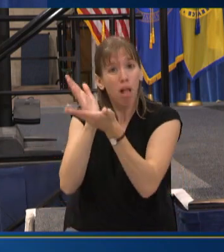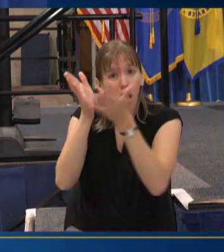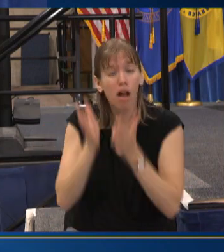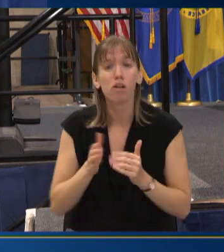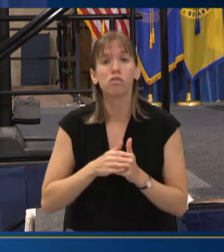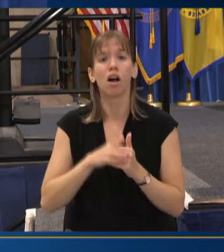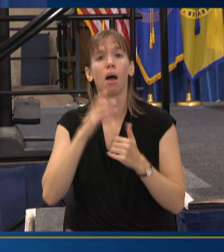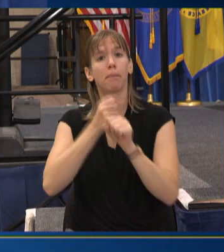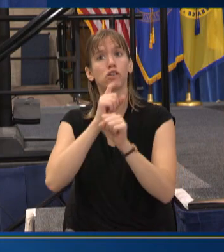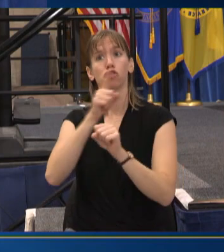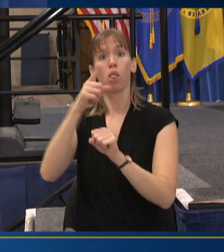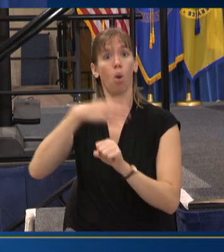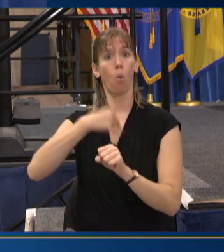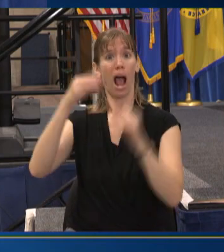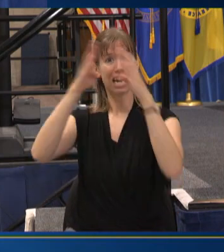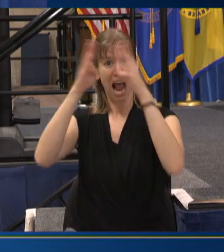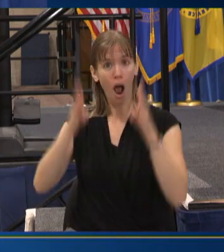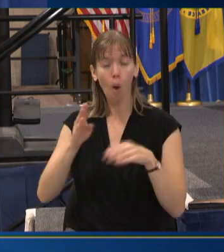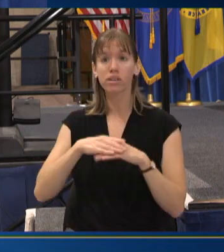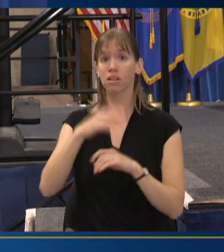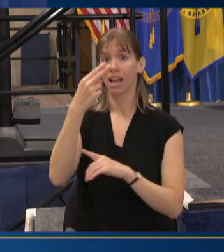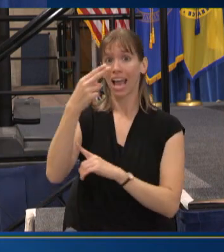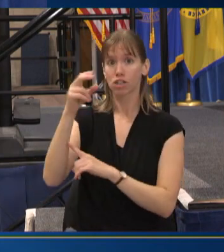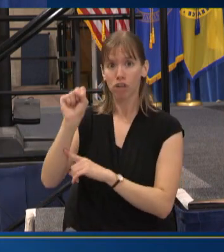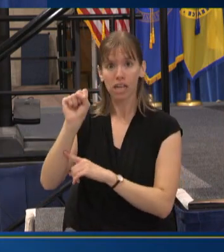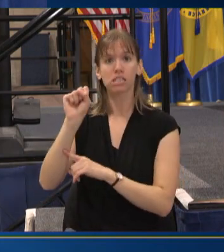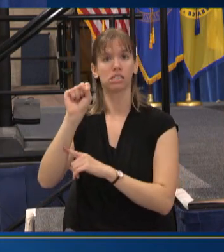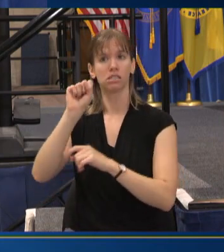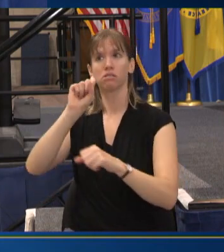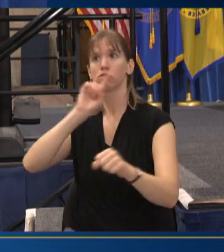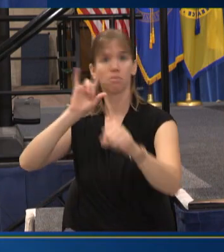HHS Health sector pledge and work to